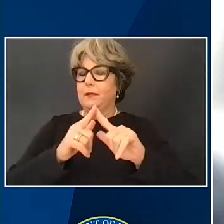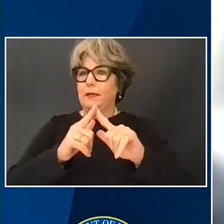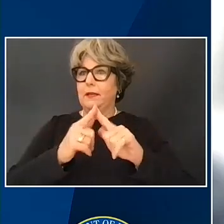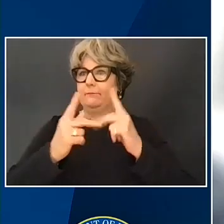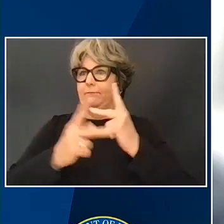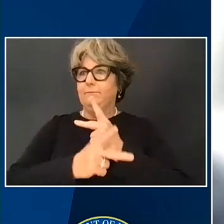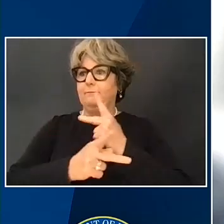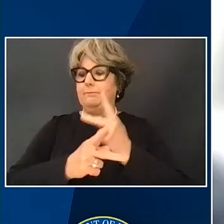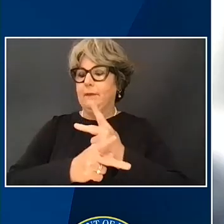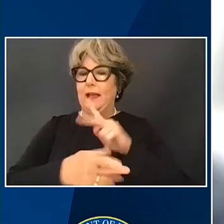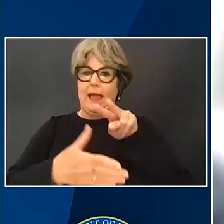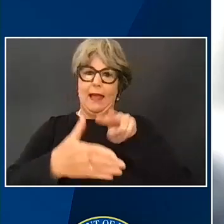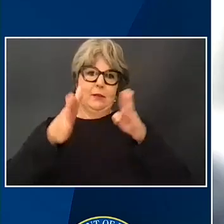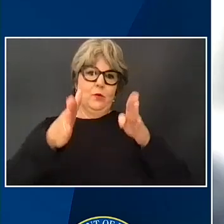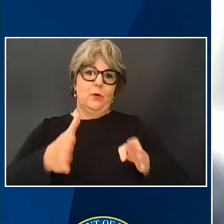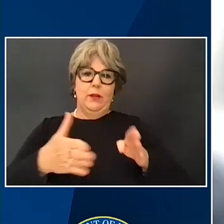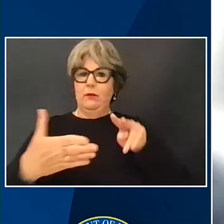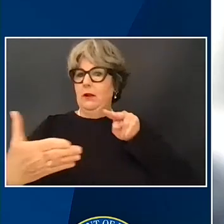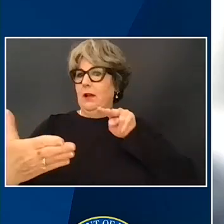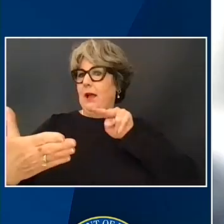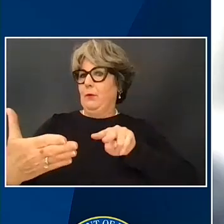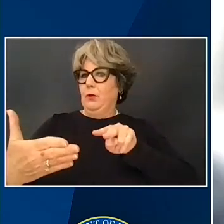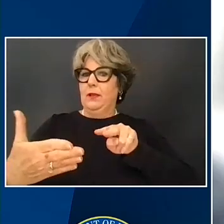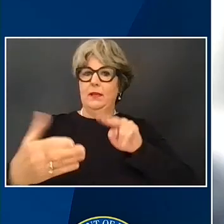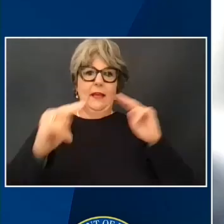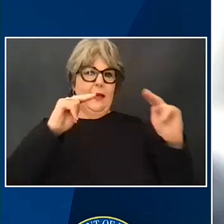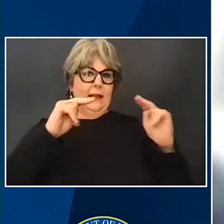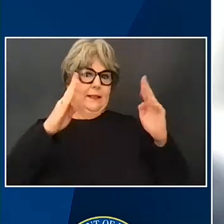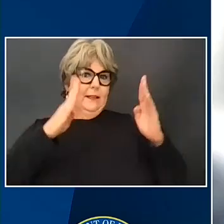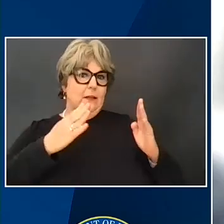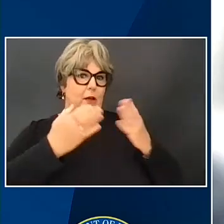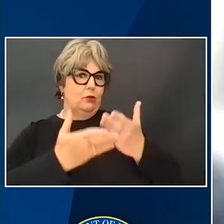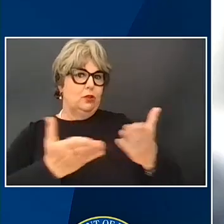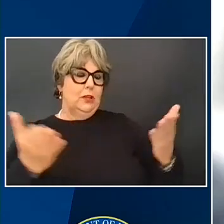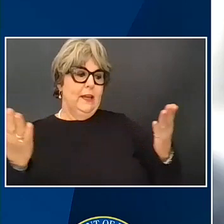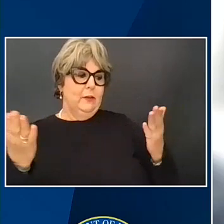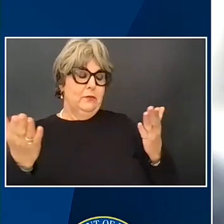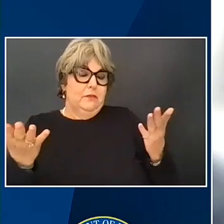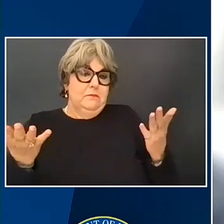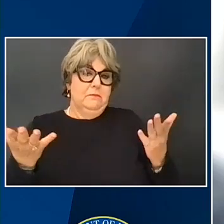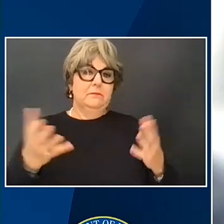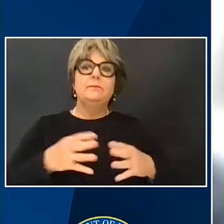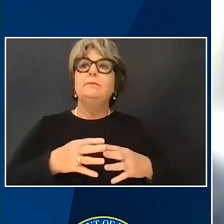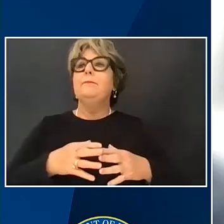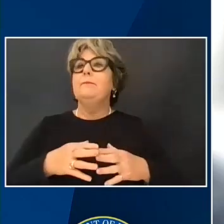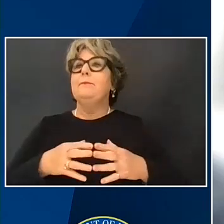I don't- I'm looking at other negotiators. I don't know if that's the case for others. Okay. I see some nodding. Yeah.